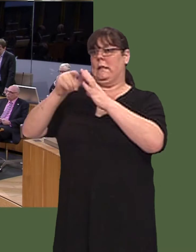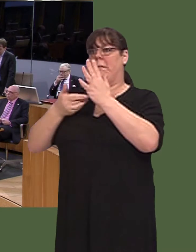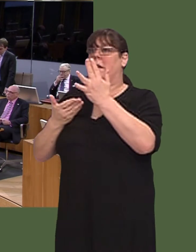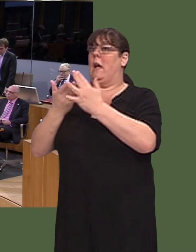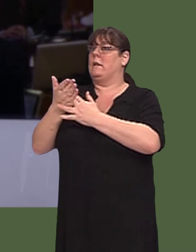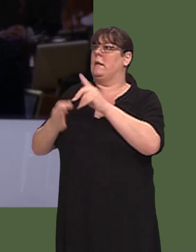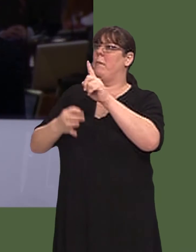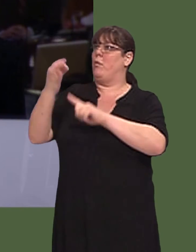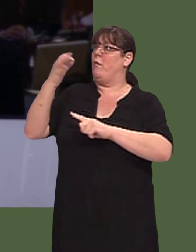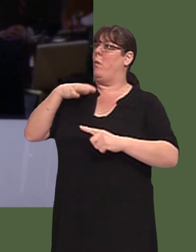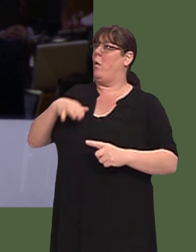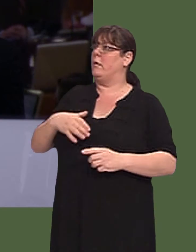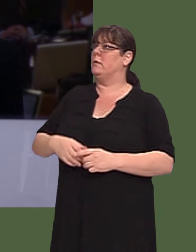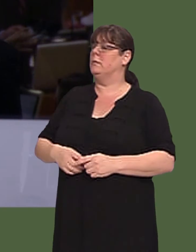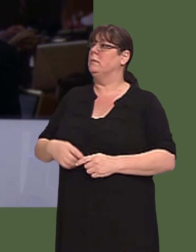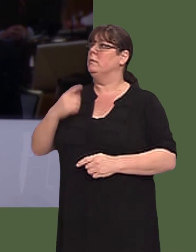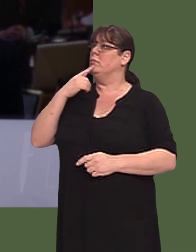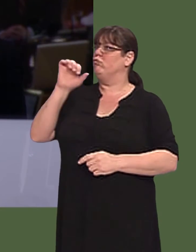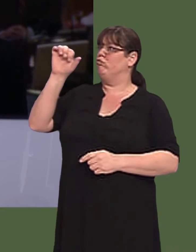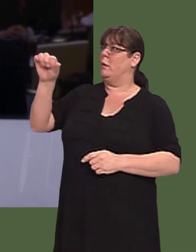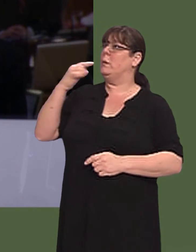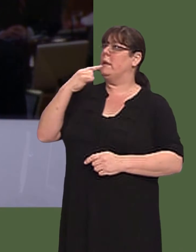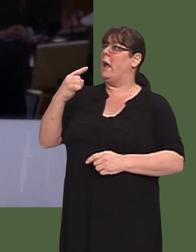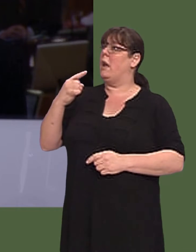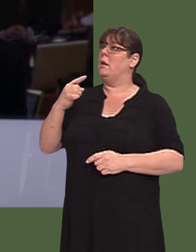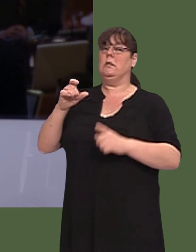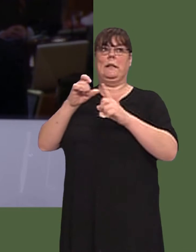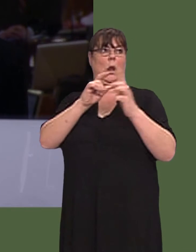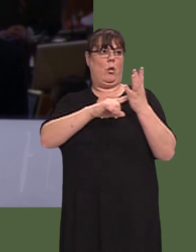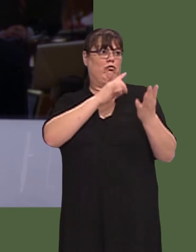Whilst youíre right to say, and Dai Lloyd was right to point out, that a large aspect